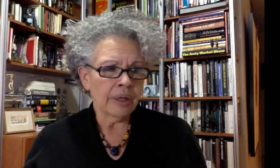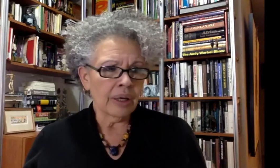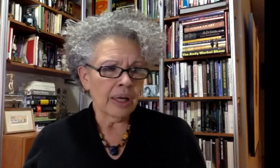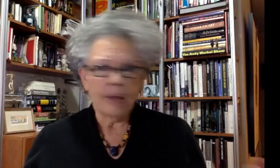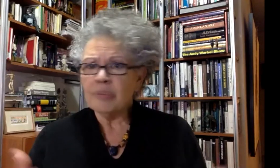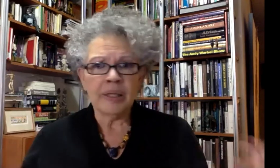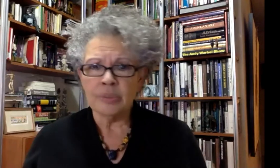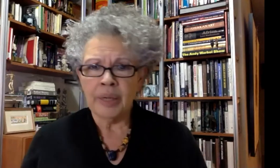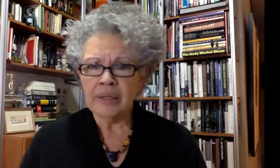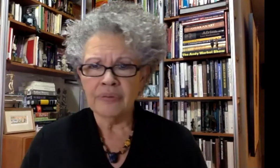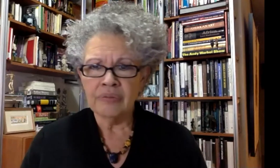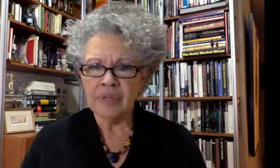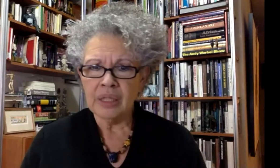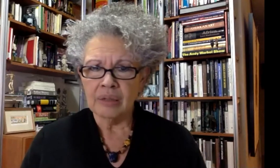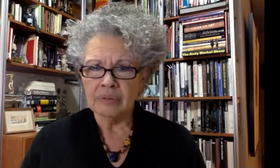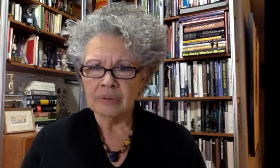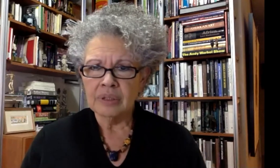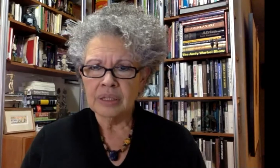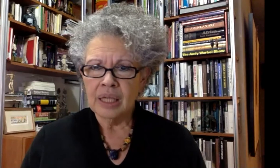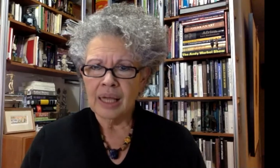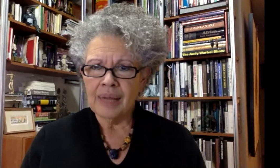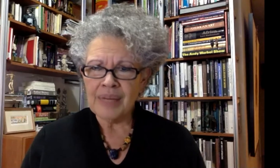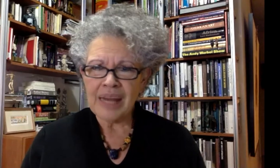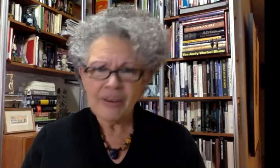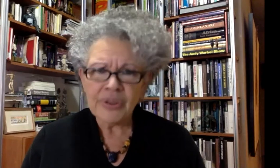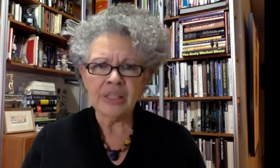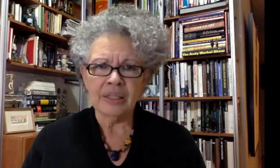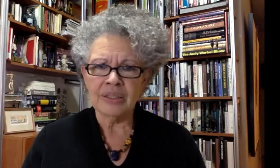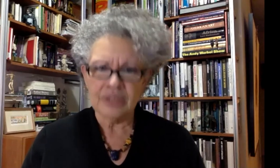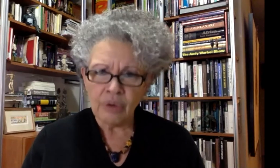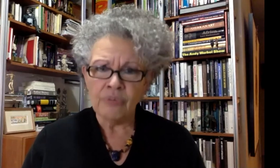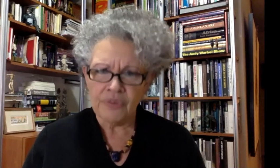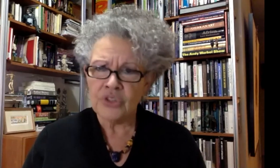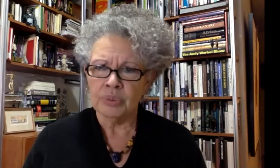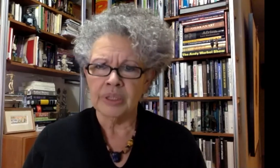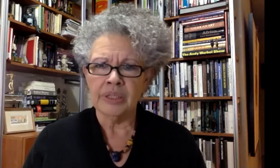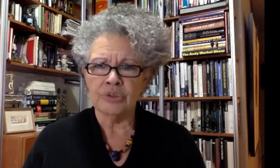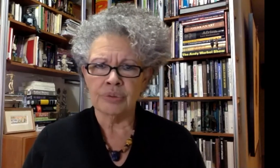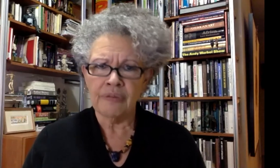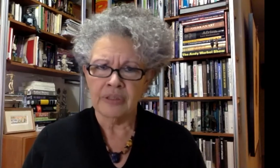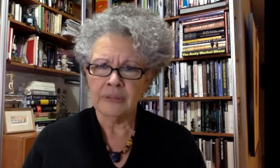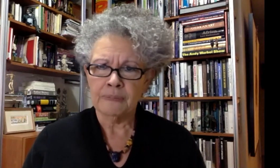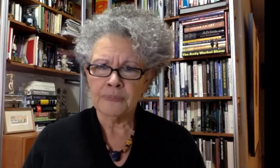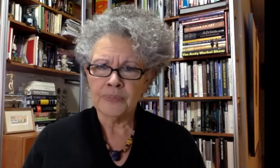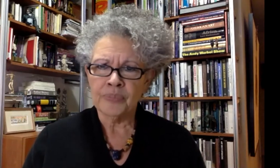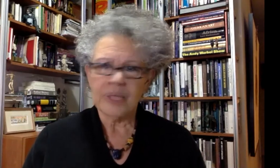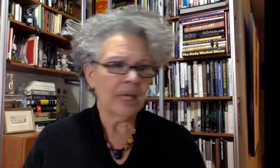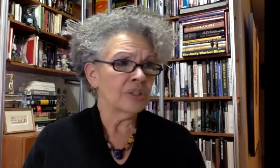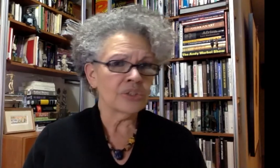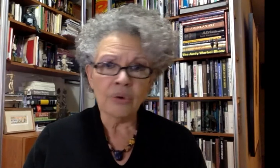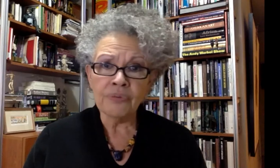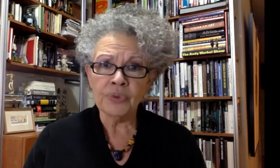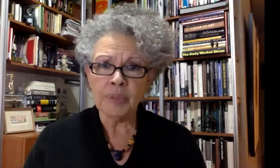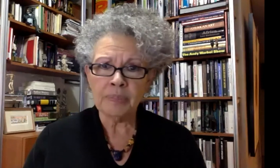and entertainment venues, with the need to embrace diversity equity and inclusion from